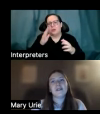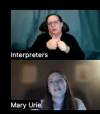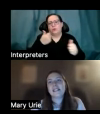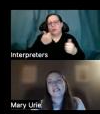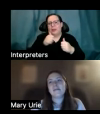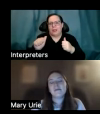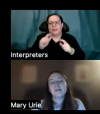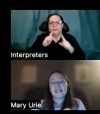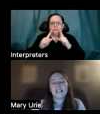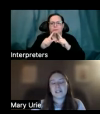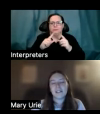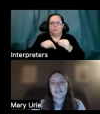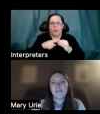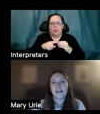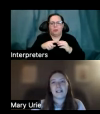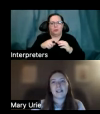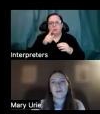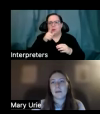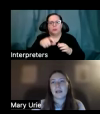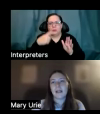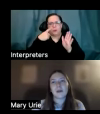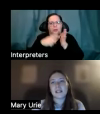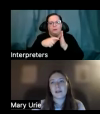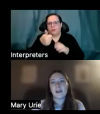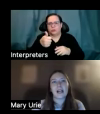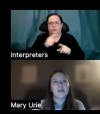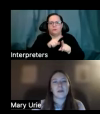don't need to identify yourself as a Republican or a Democrat or